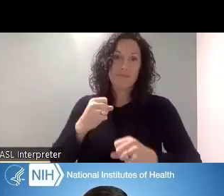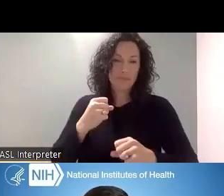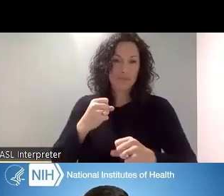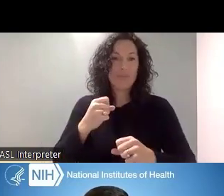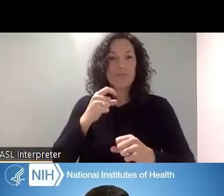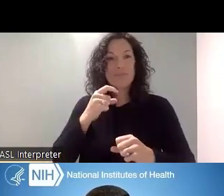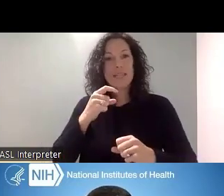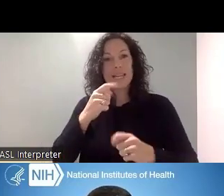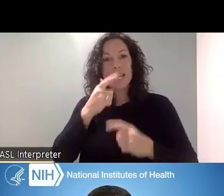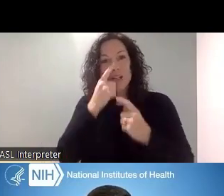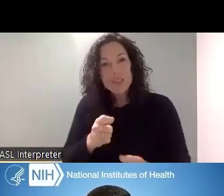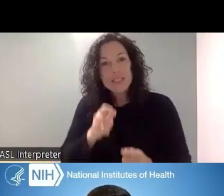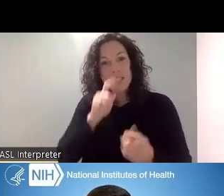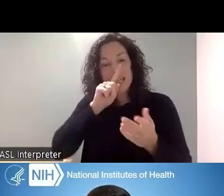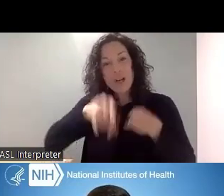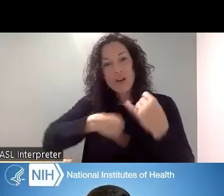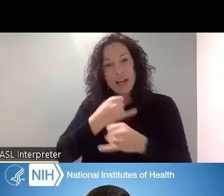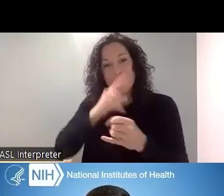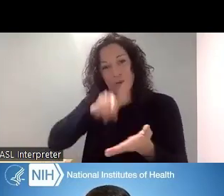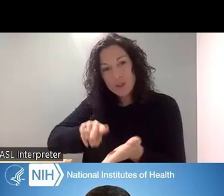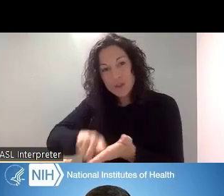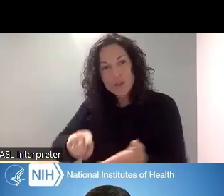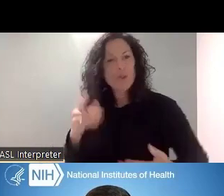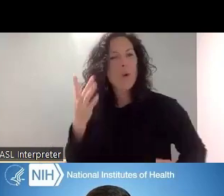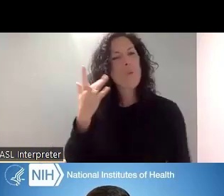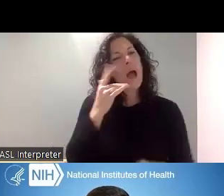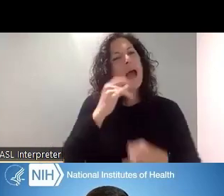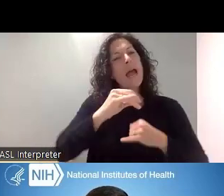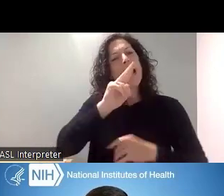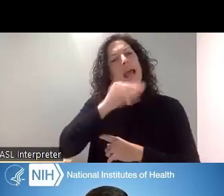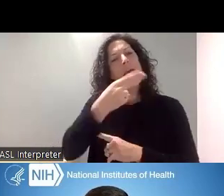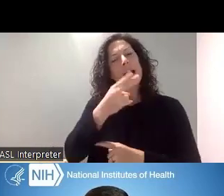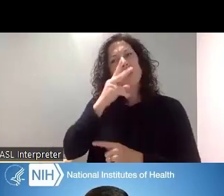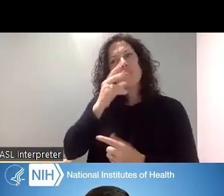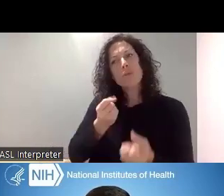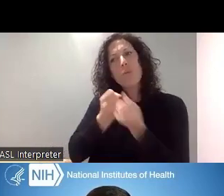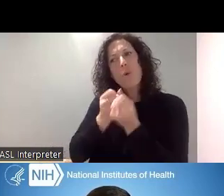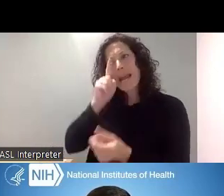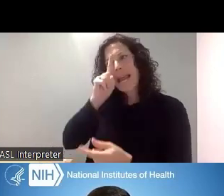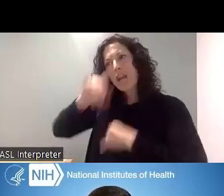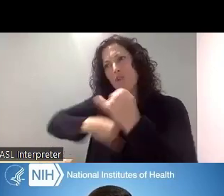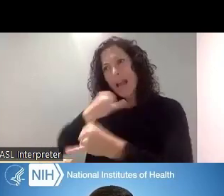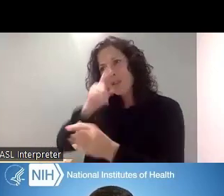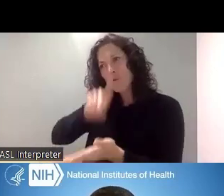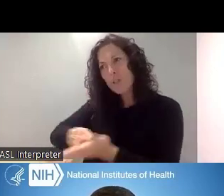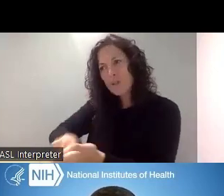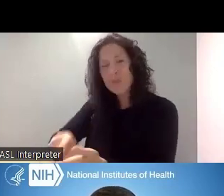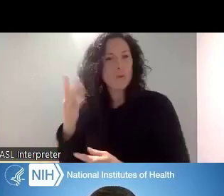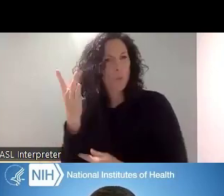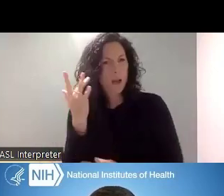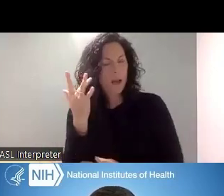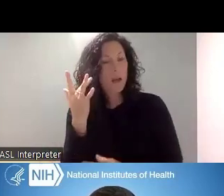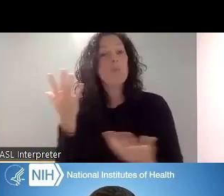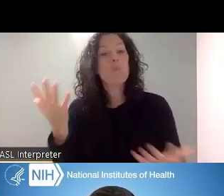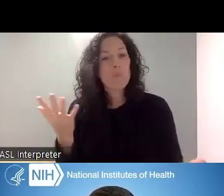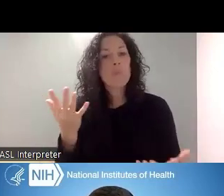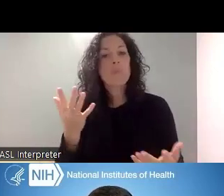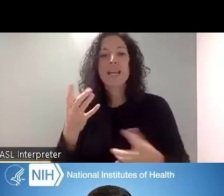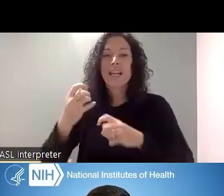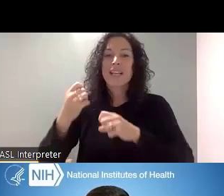why does the NIH support international research? Well, international research really strengthens the overall science,